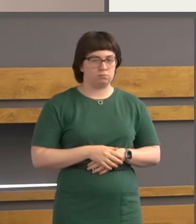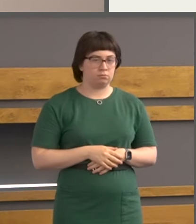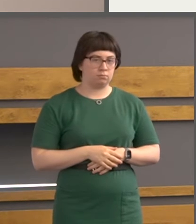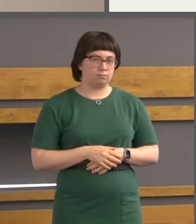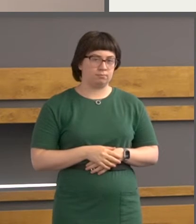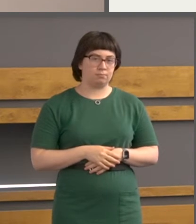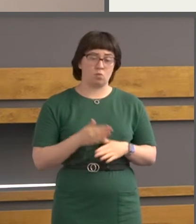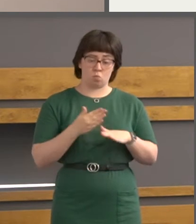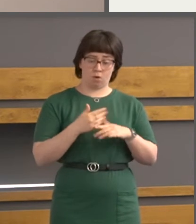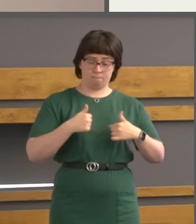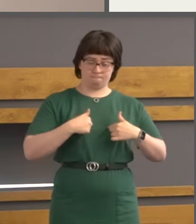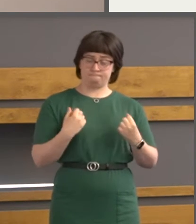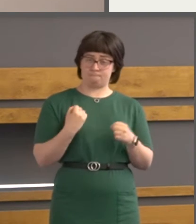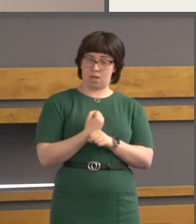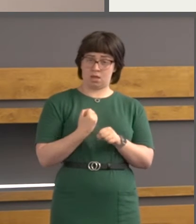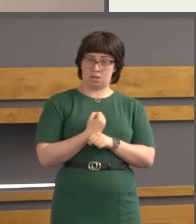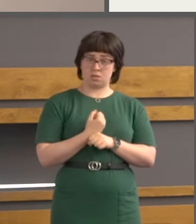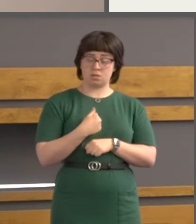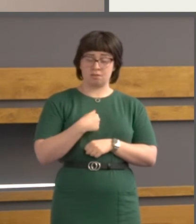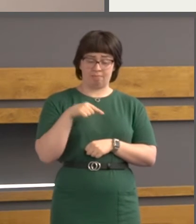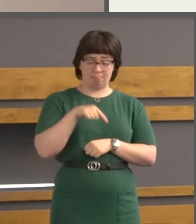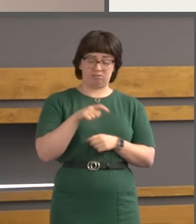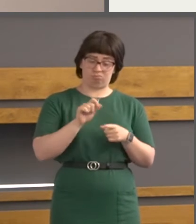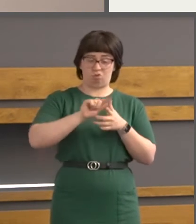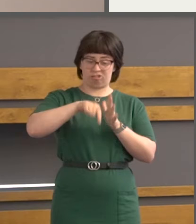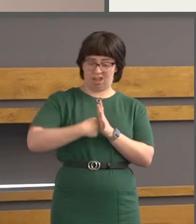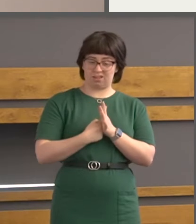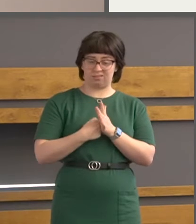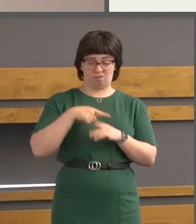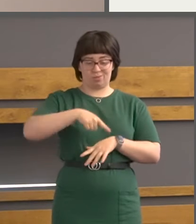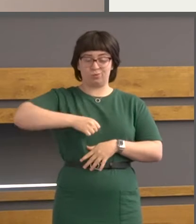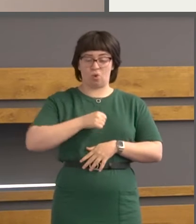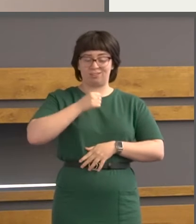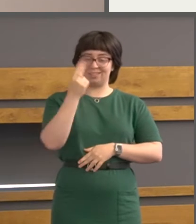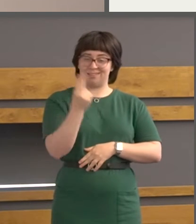So the work that I have made for this commission for the Scottish Design Galleries